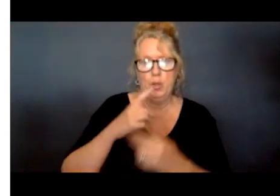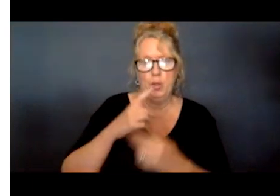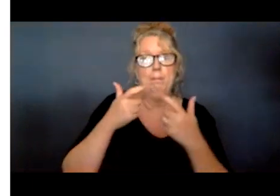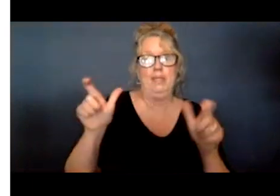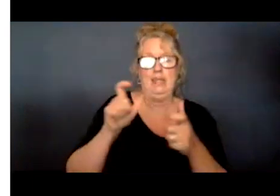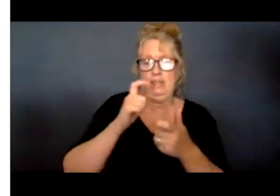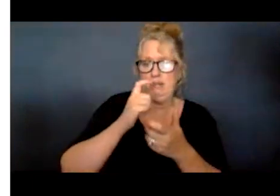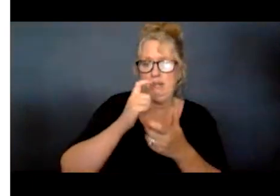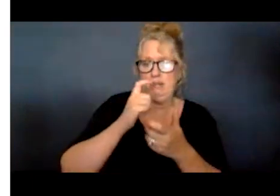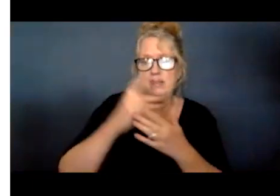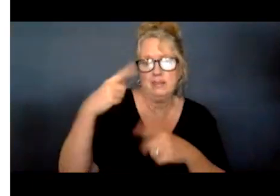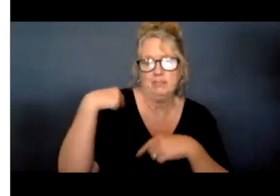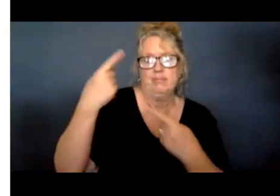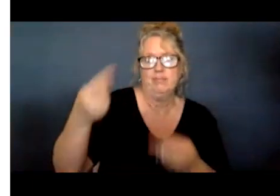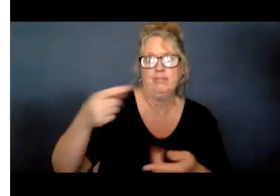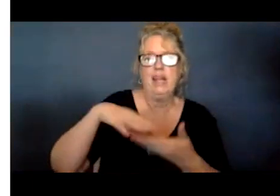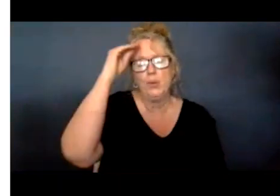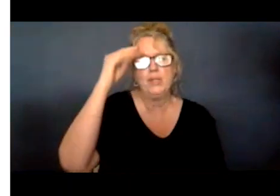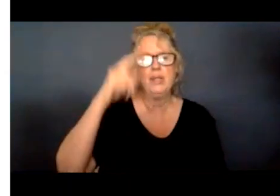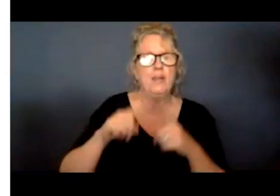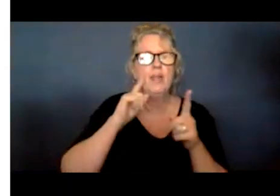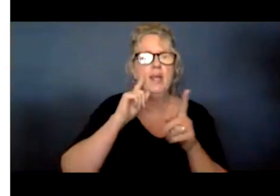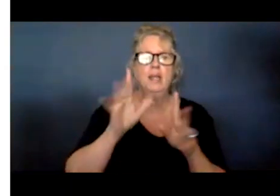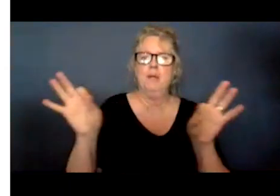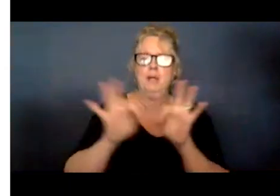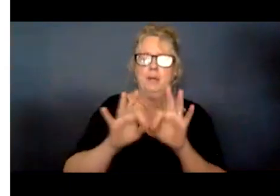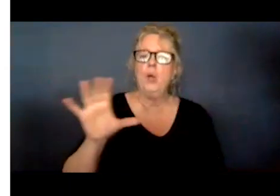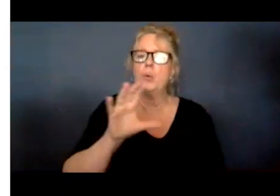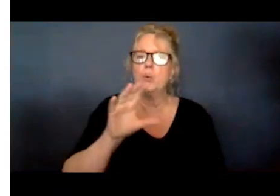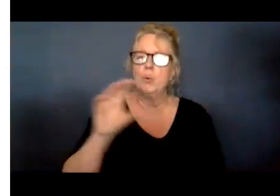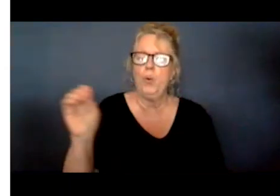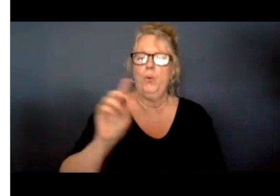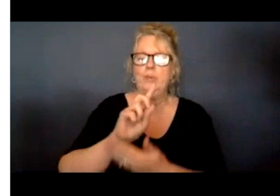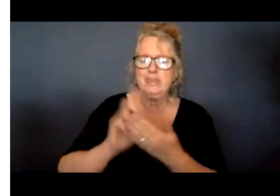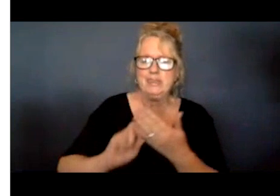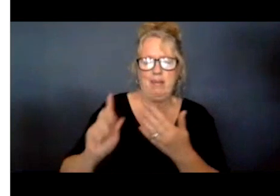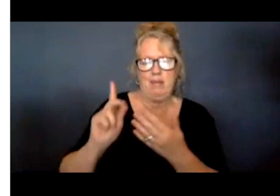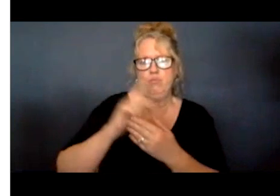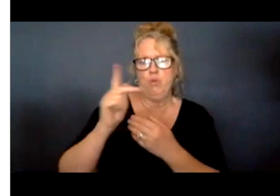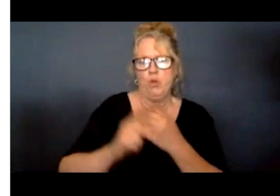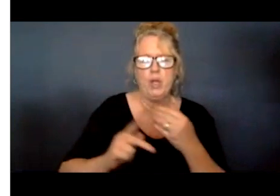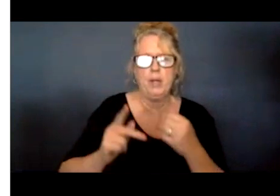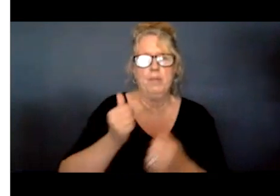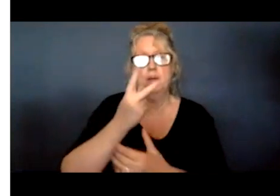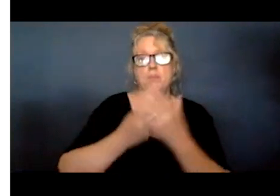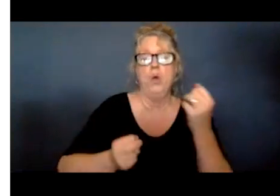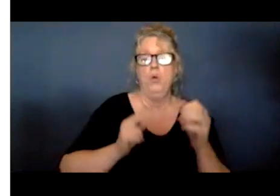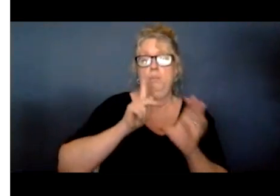learned is the importance of co-designing programs with both participants and the